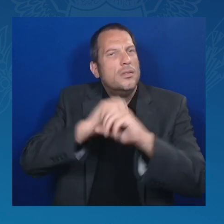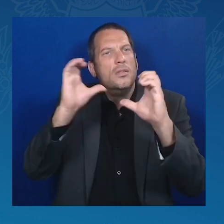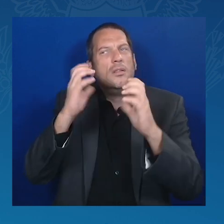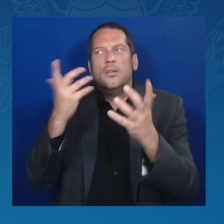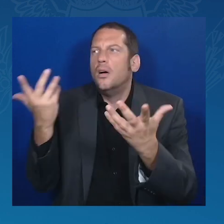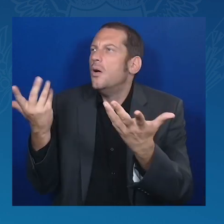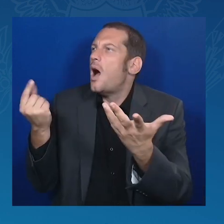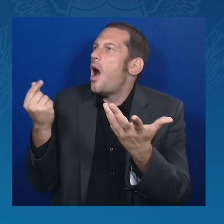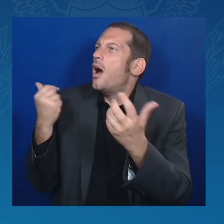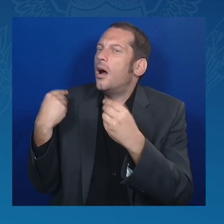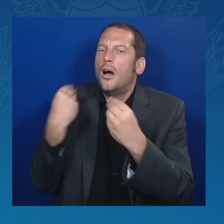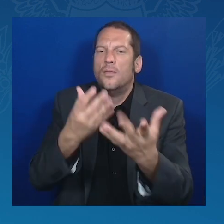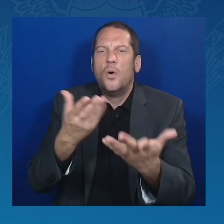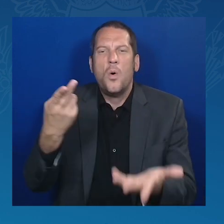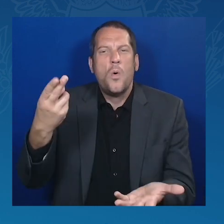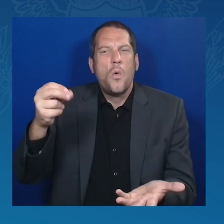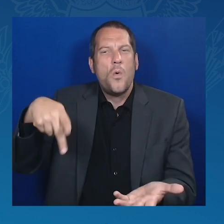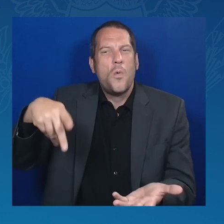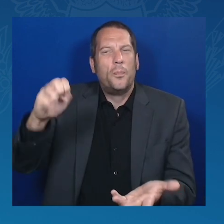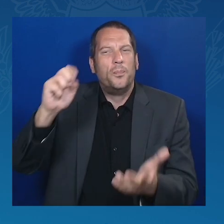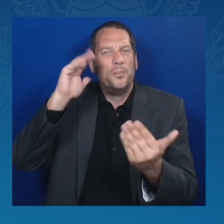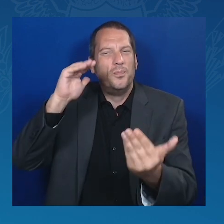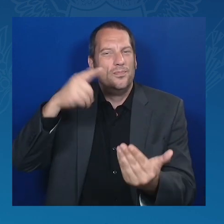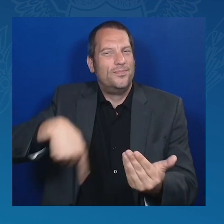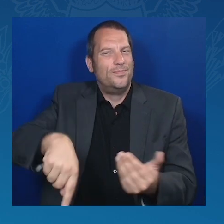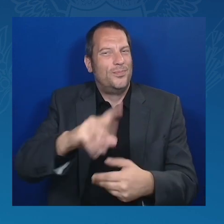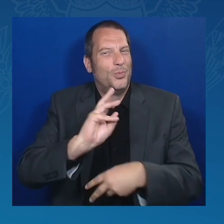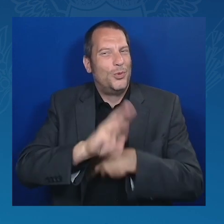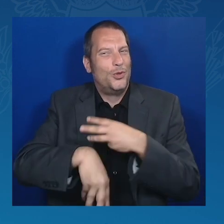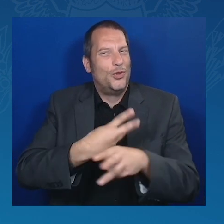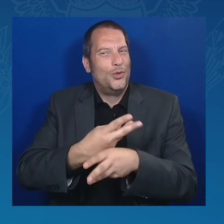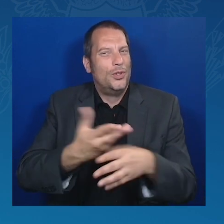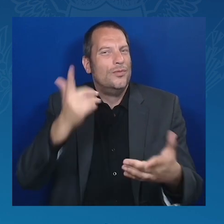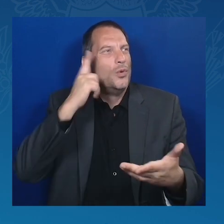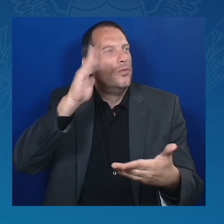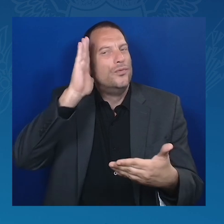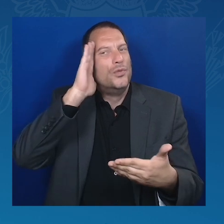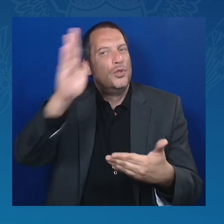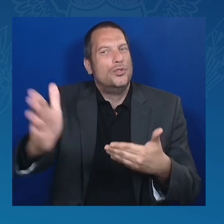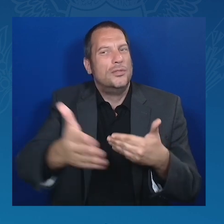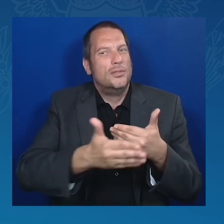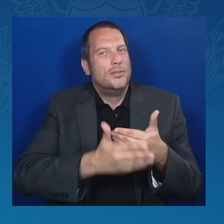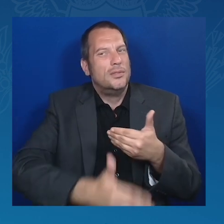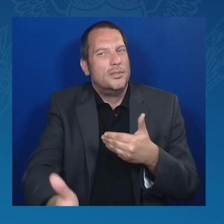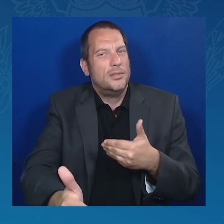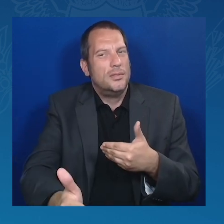What gives me hope are our young leaders